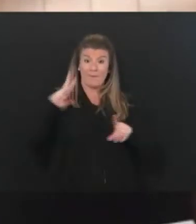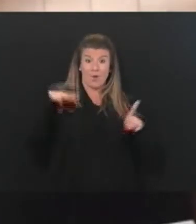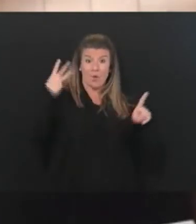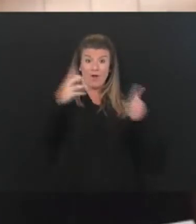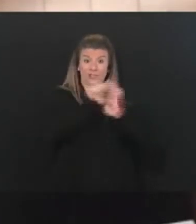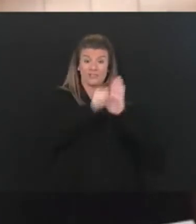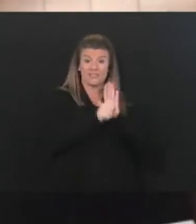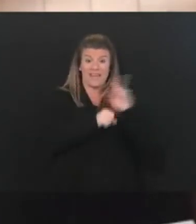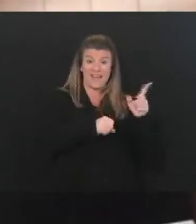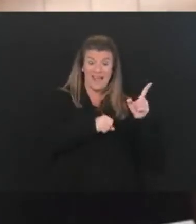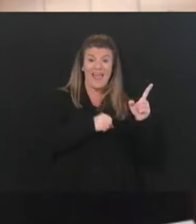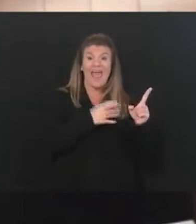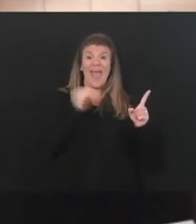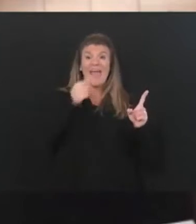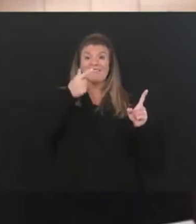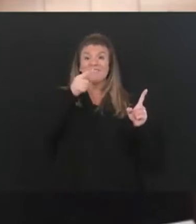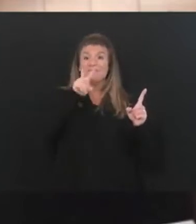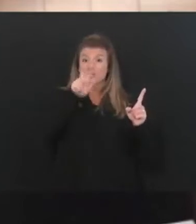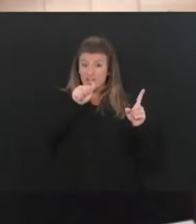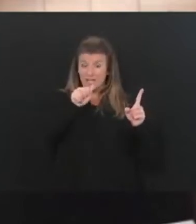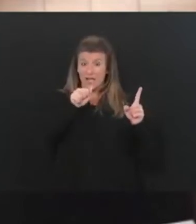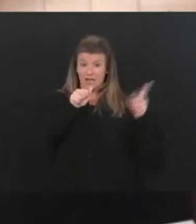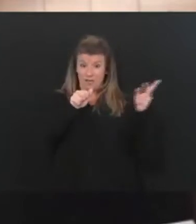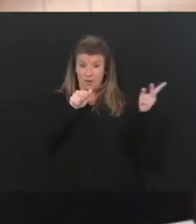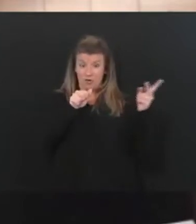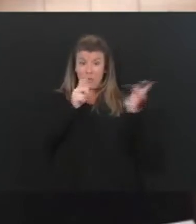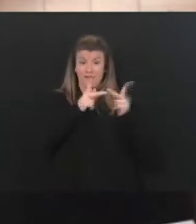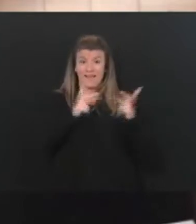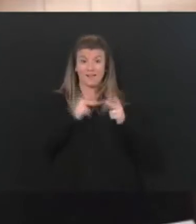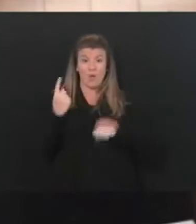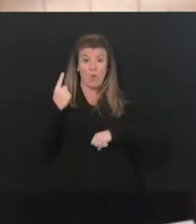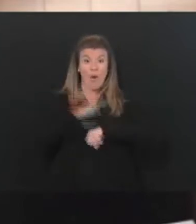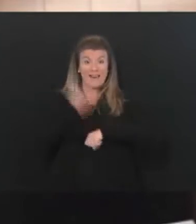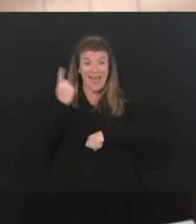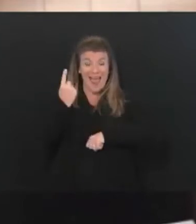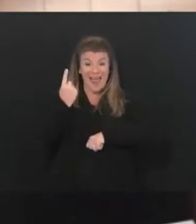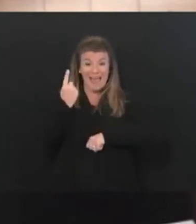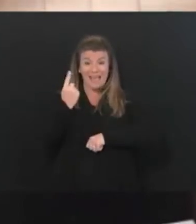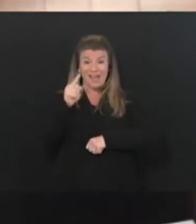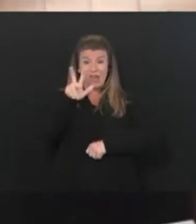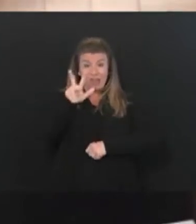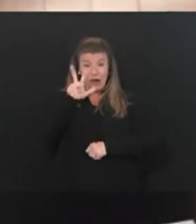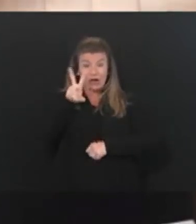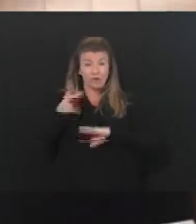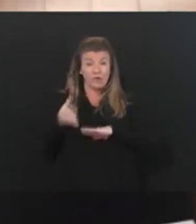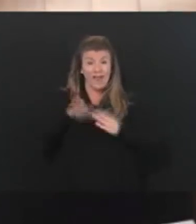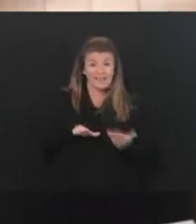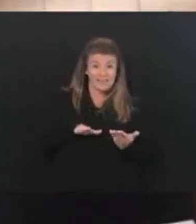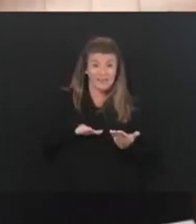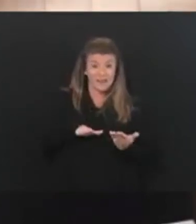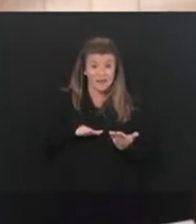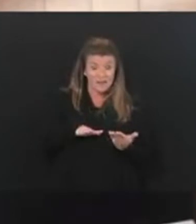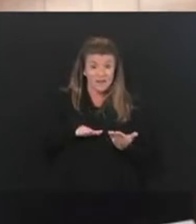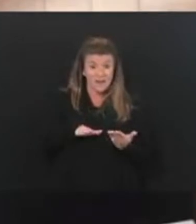HEALTH PARTNERS IN THESE LONG-TERM CARE FACILITIES. IF YOU LOOK AT WHAT HAPPENED IN WASHINGTON STATE AND MOST